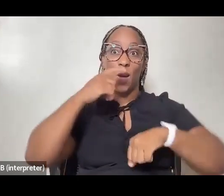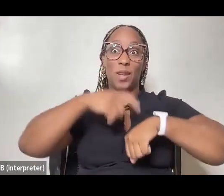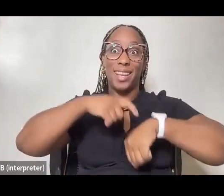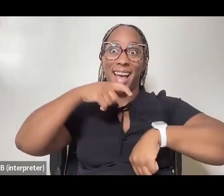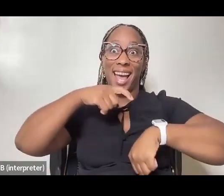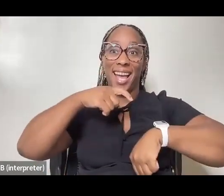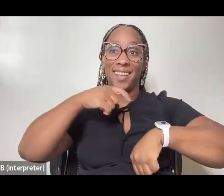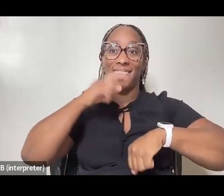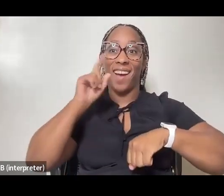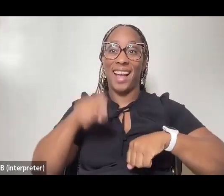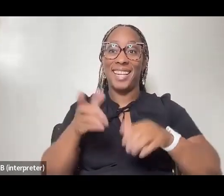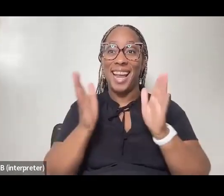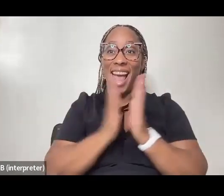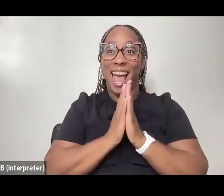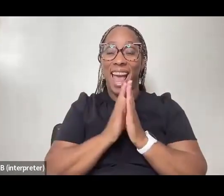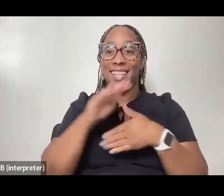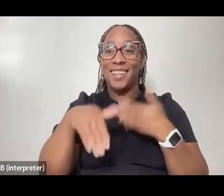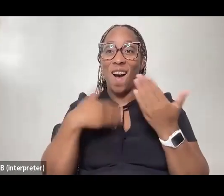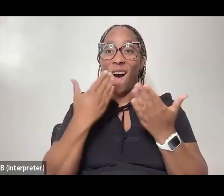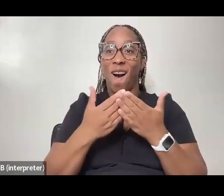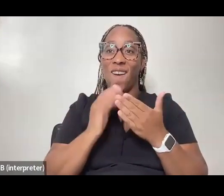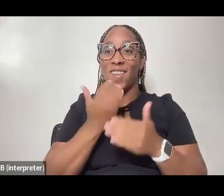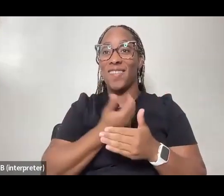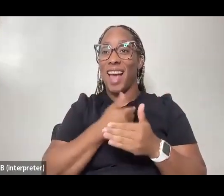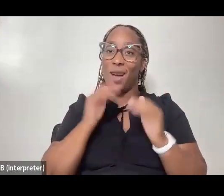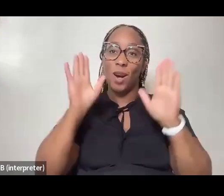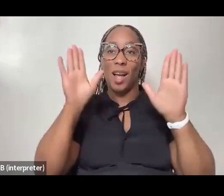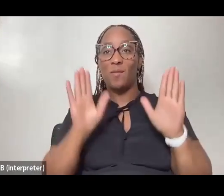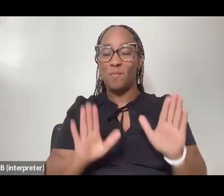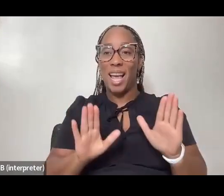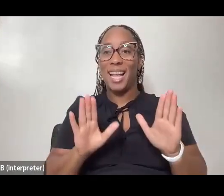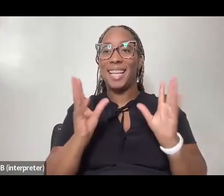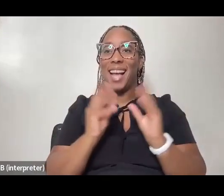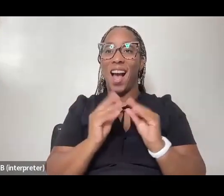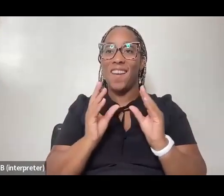So I need to ask all of our amazing conference planning